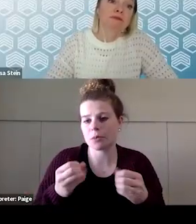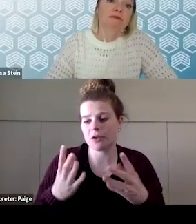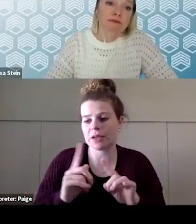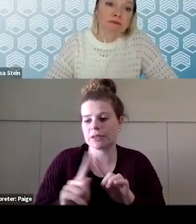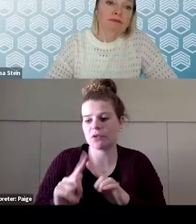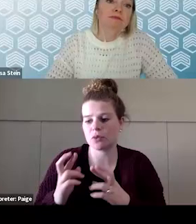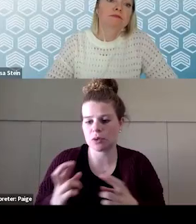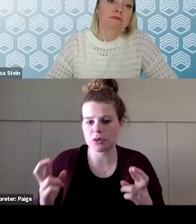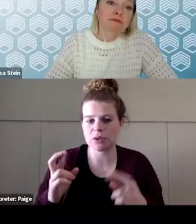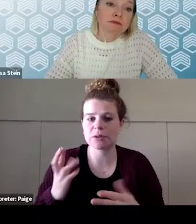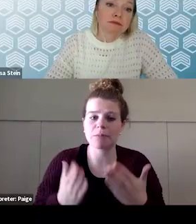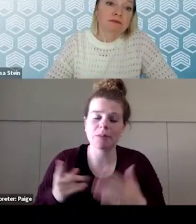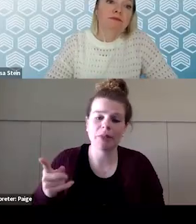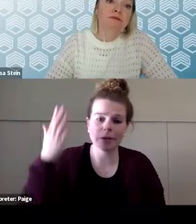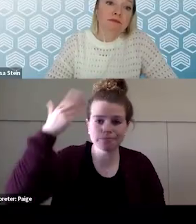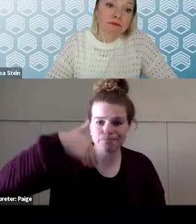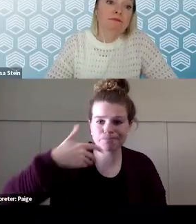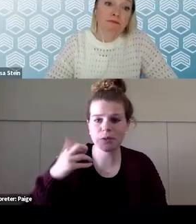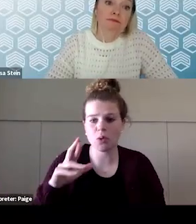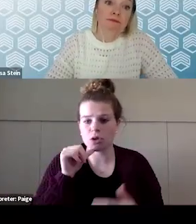that they're either not aware of or don't have access to.